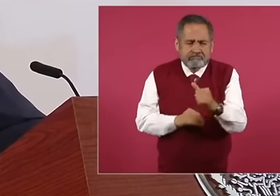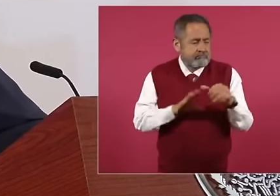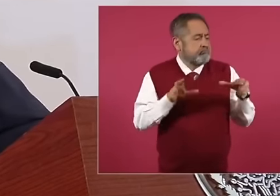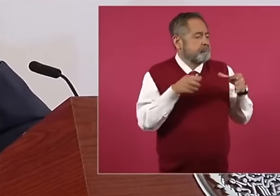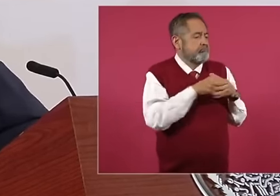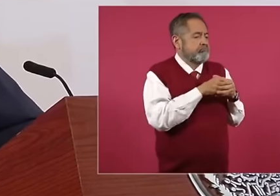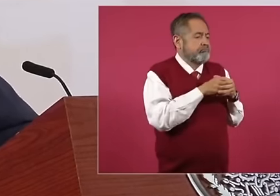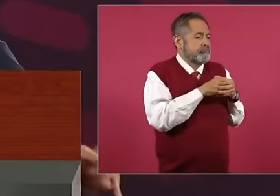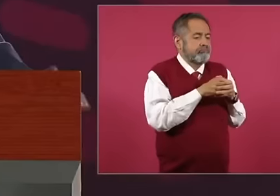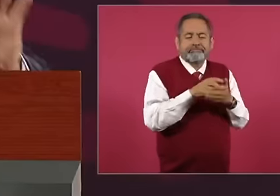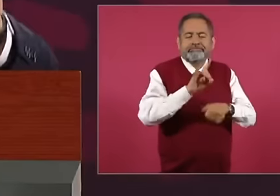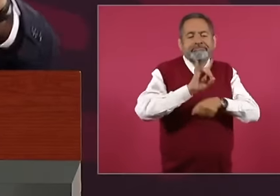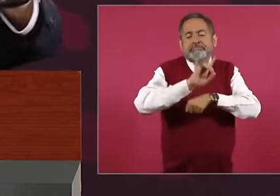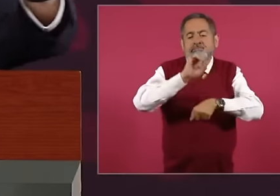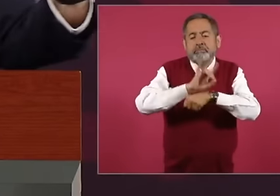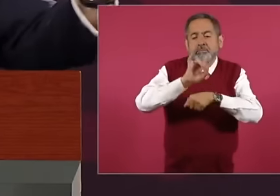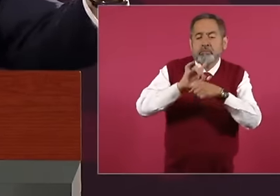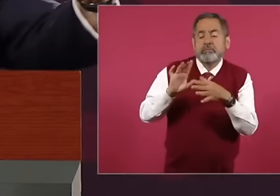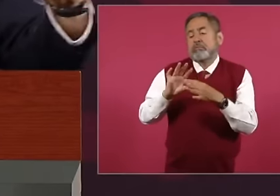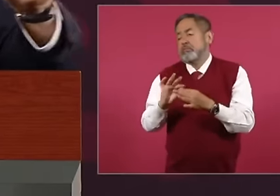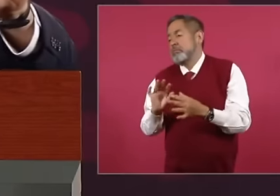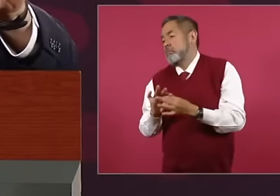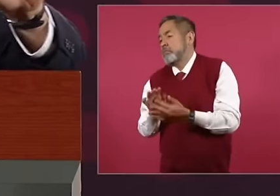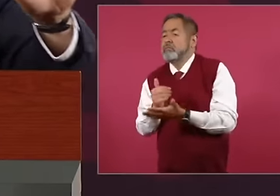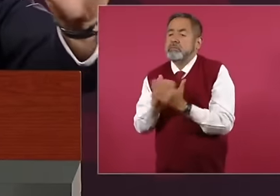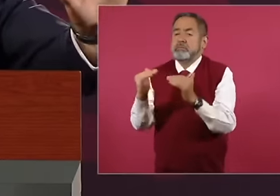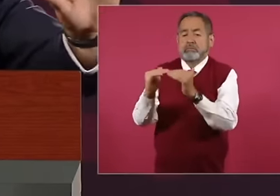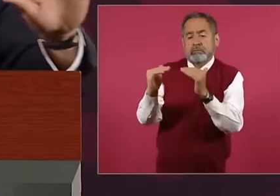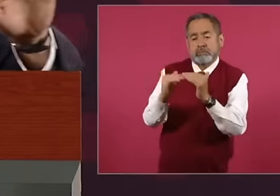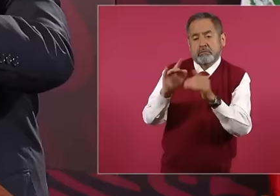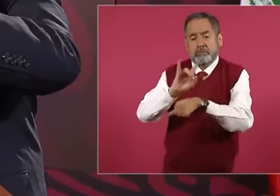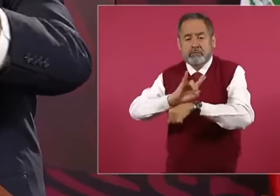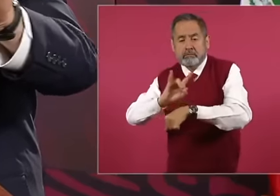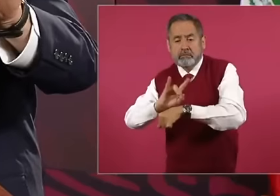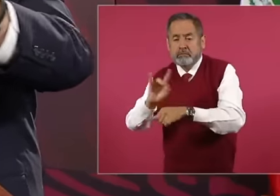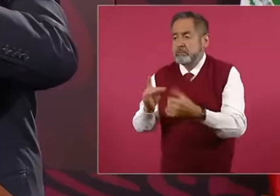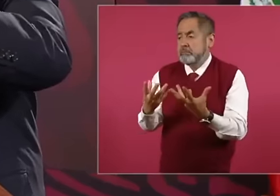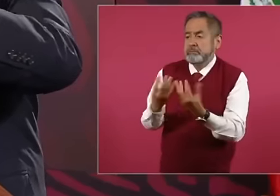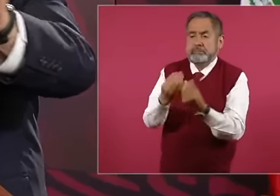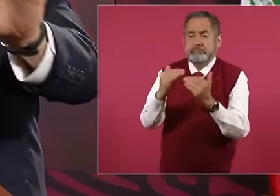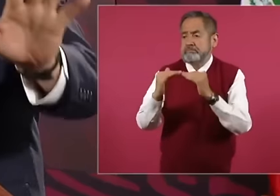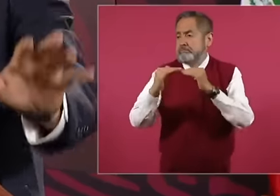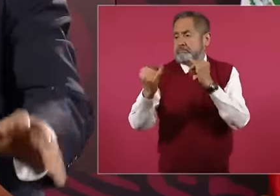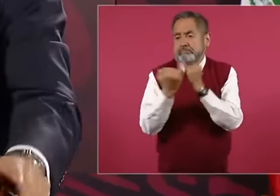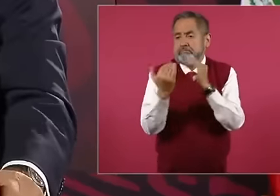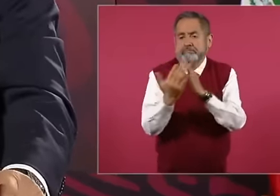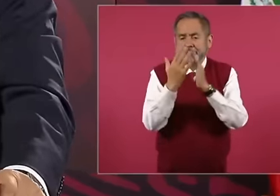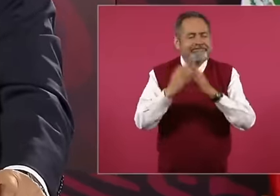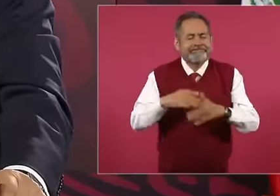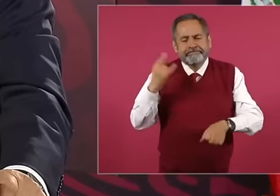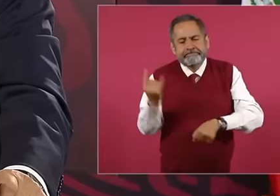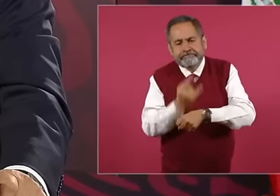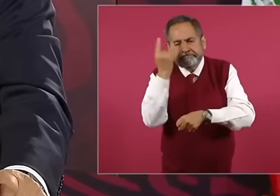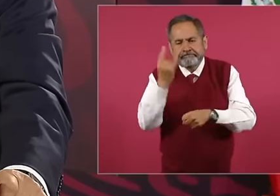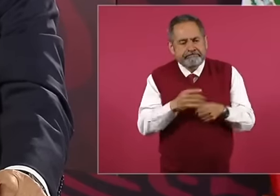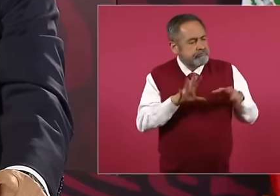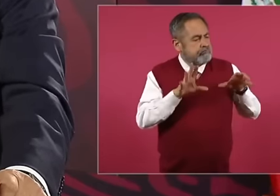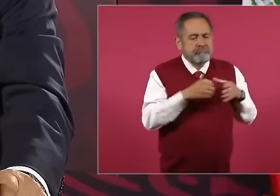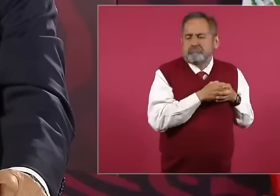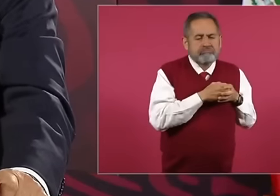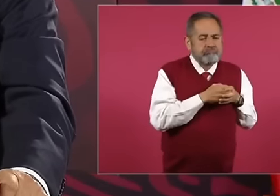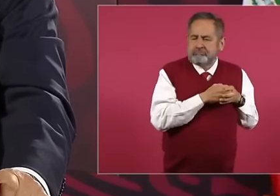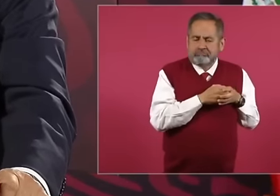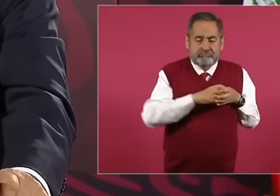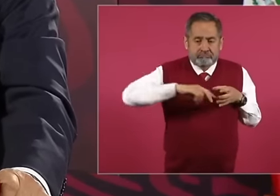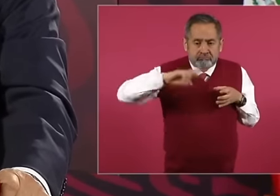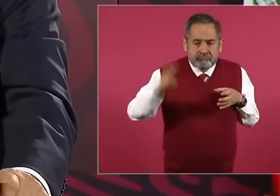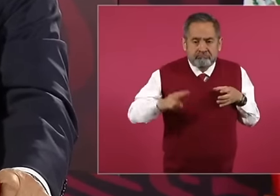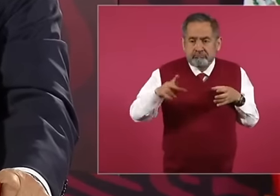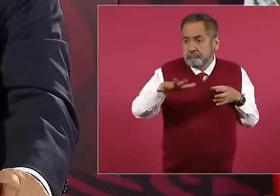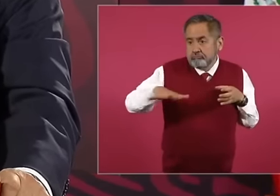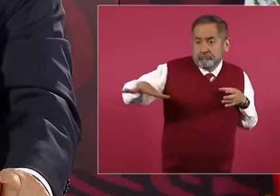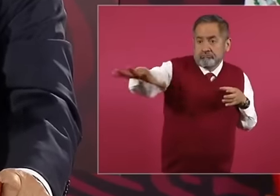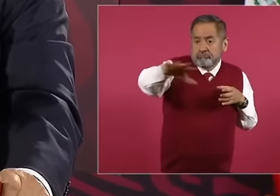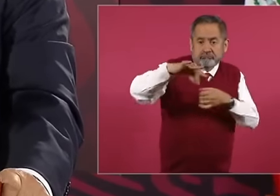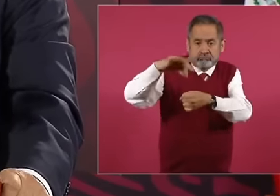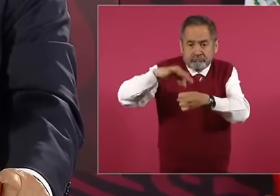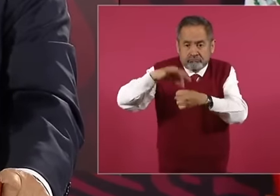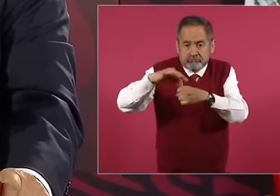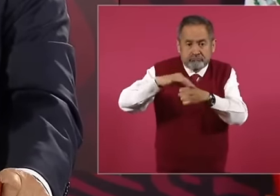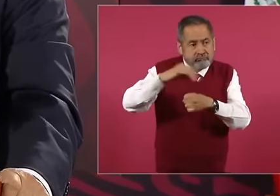a façade of democracy but there was no government of the people nor for the